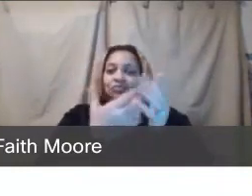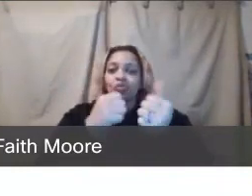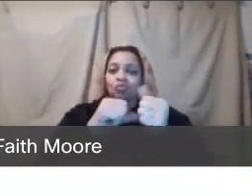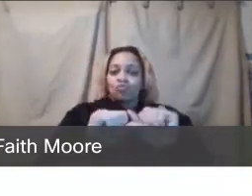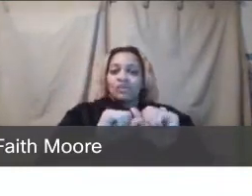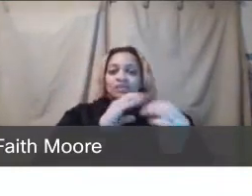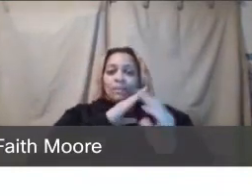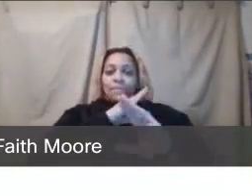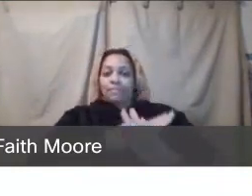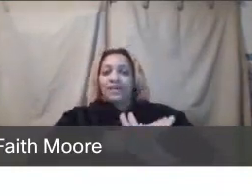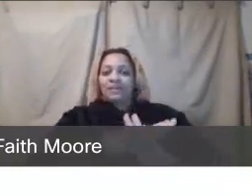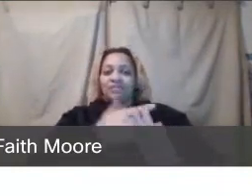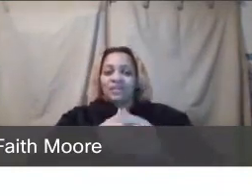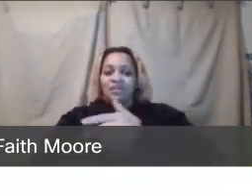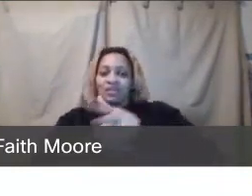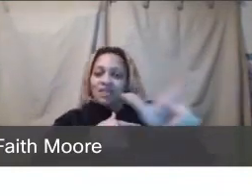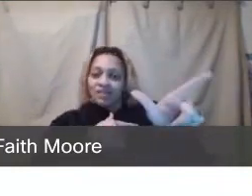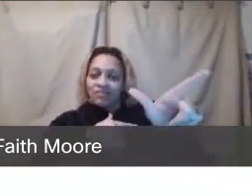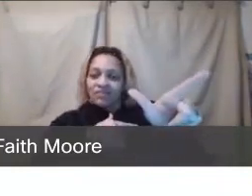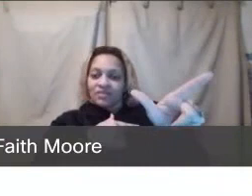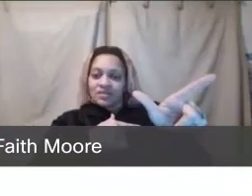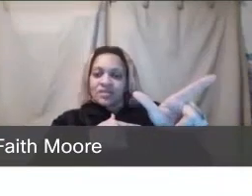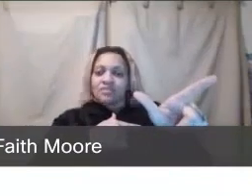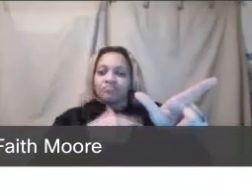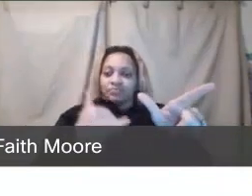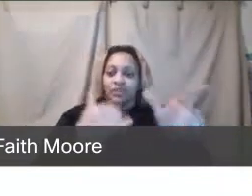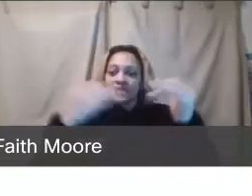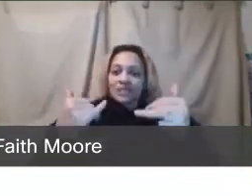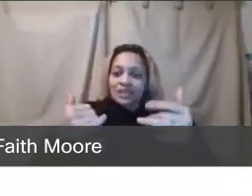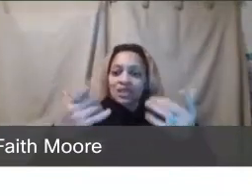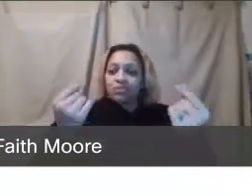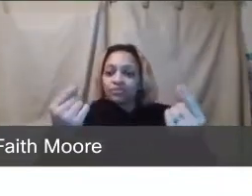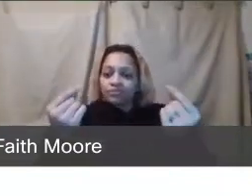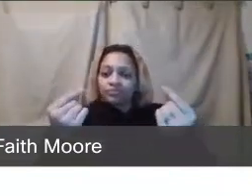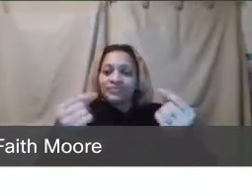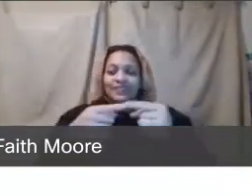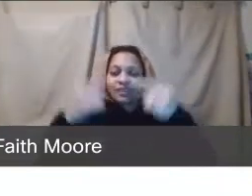And self found today, that movement so the opposite sort of movement isn't allowed in the.